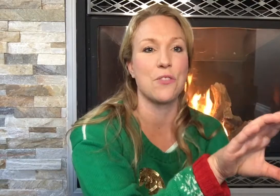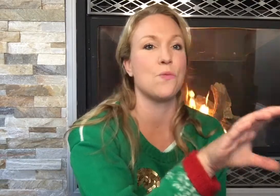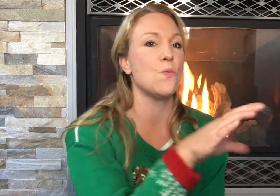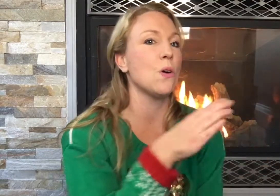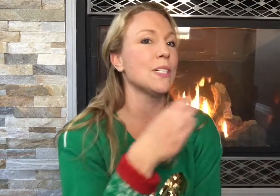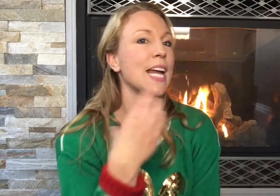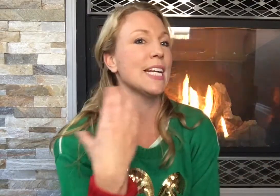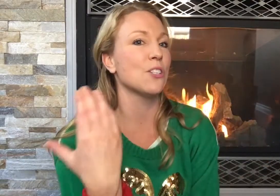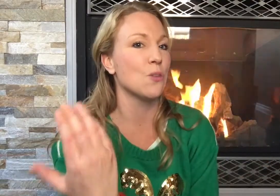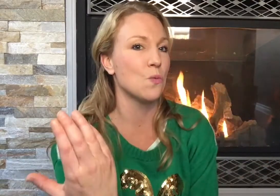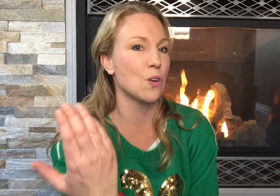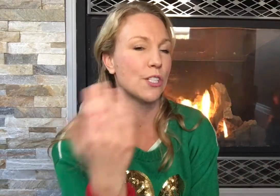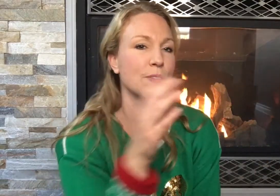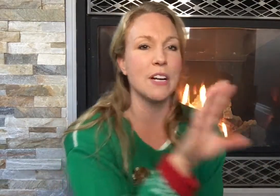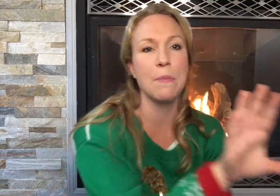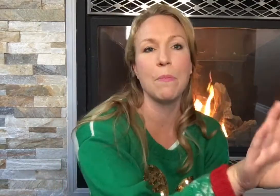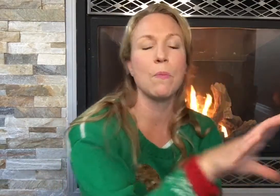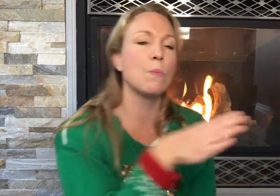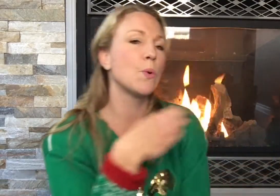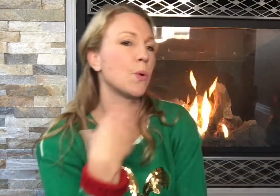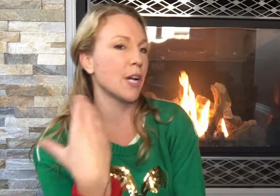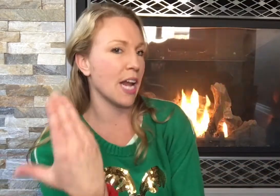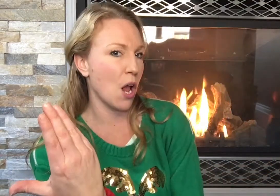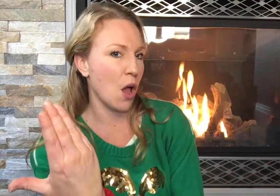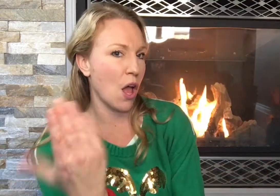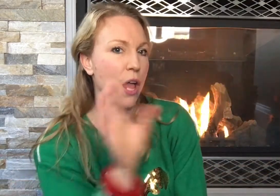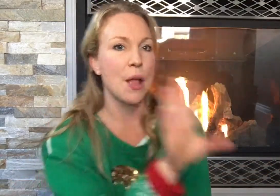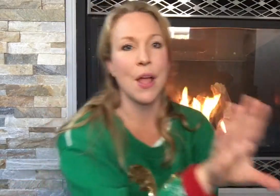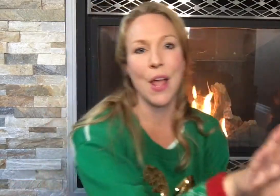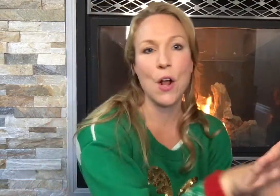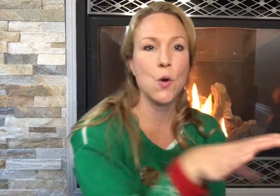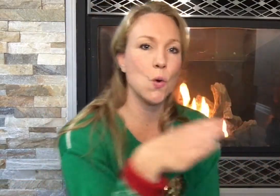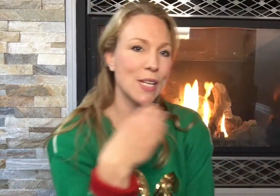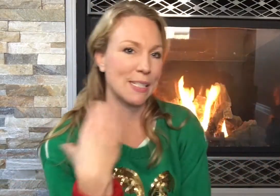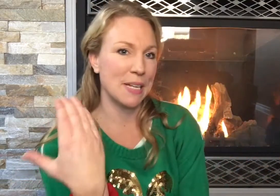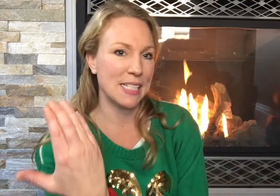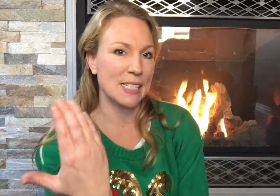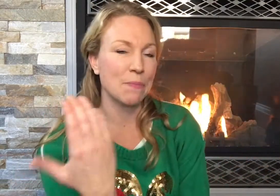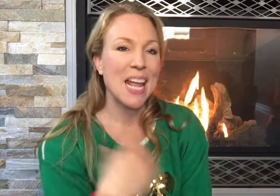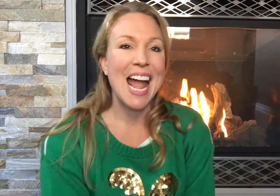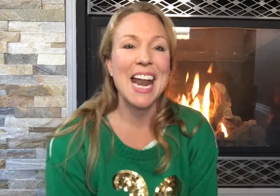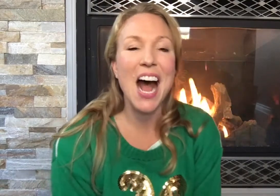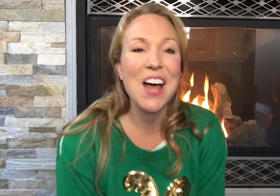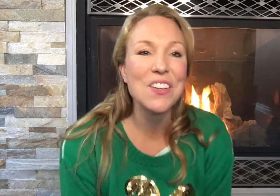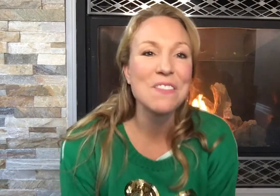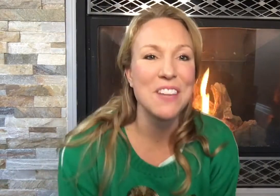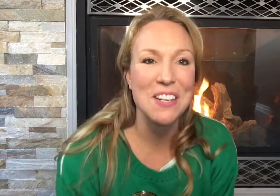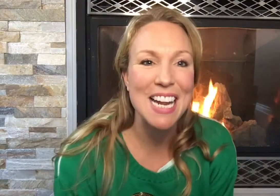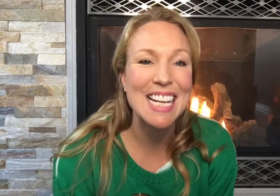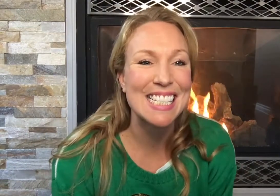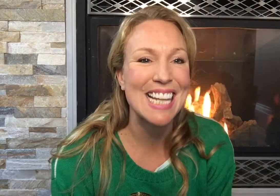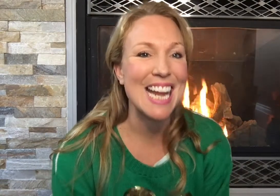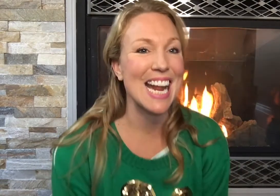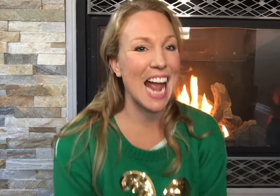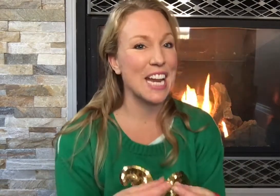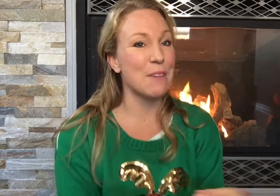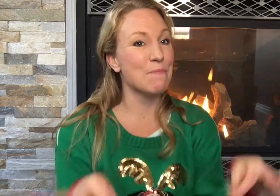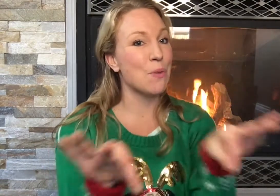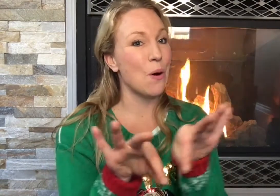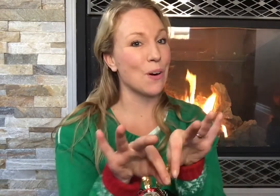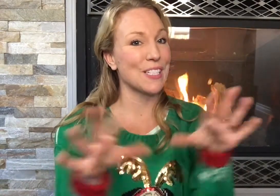goning to rotate it towards you, very pretty. CHRISTMAS, and other very exciting and IMPORTANT